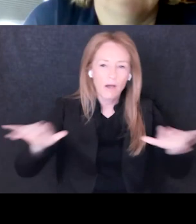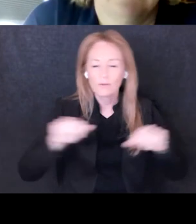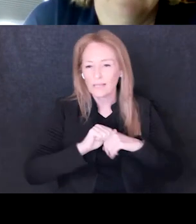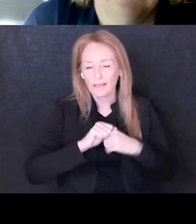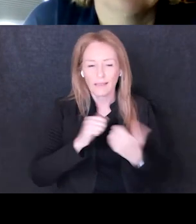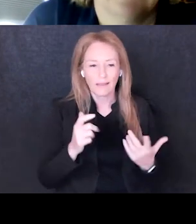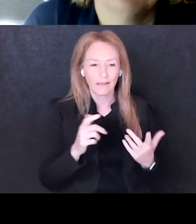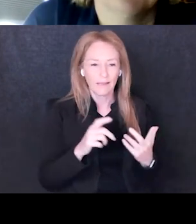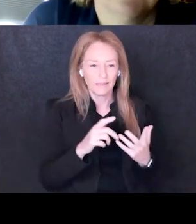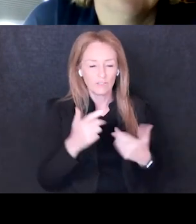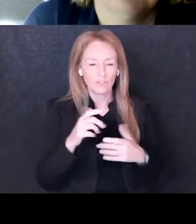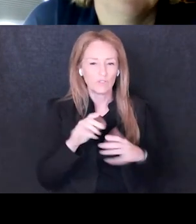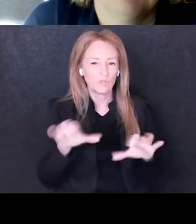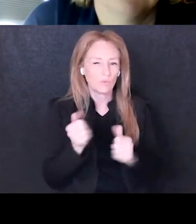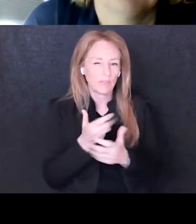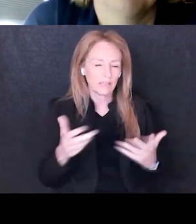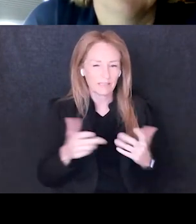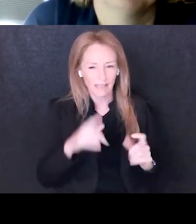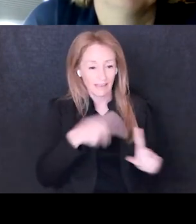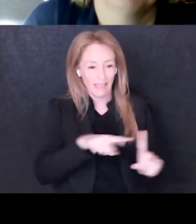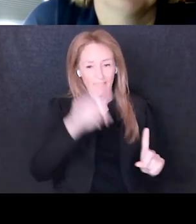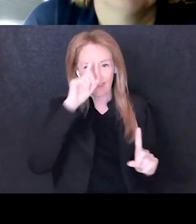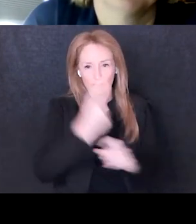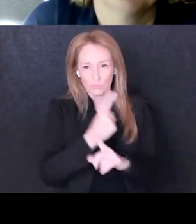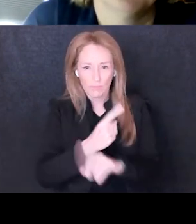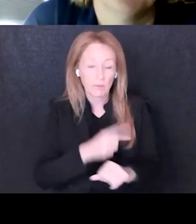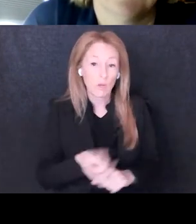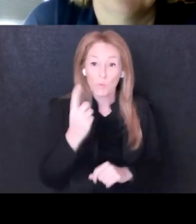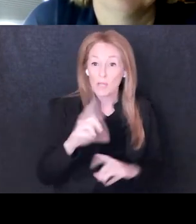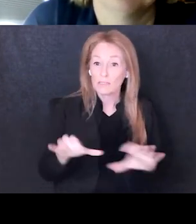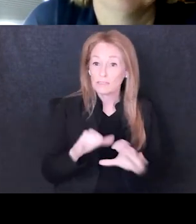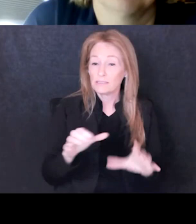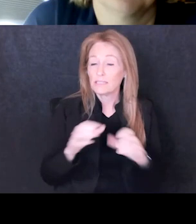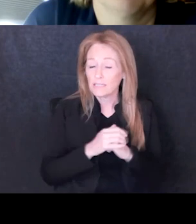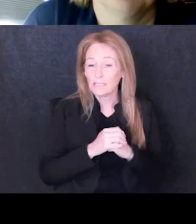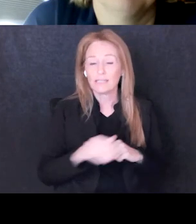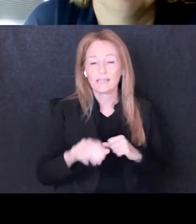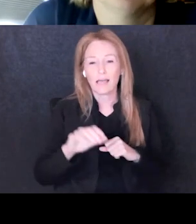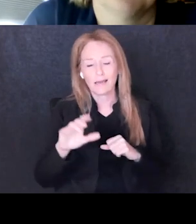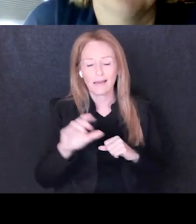ANOTHER ONE IS A DJ.